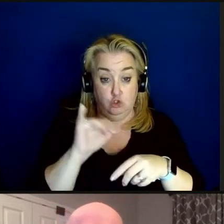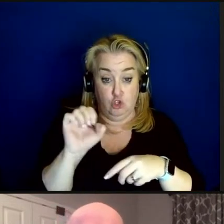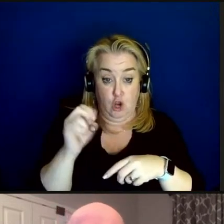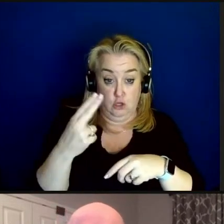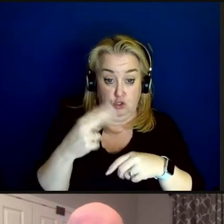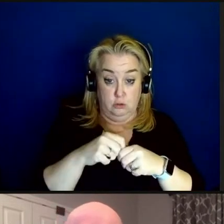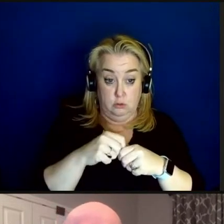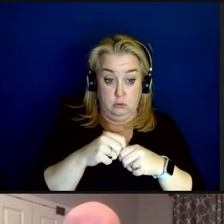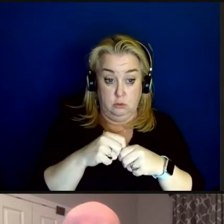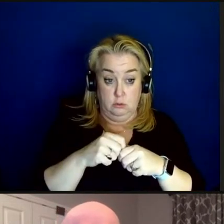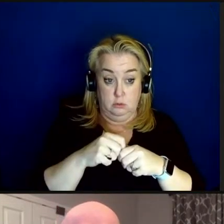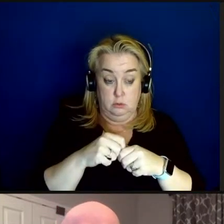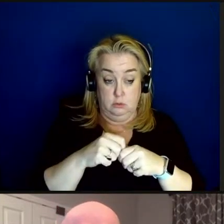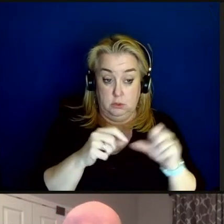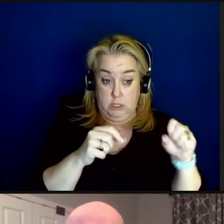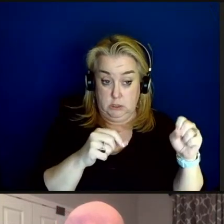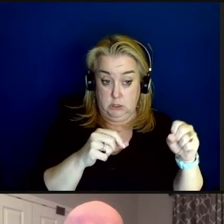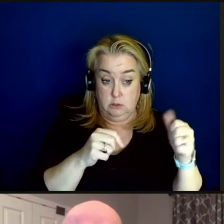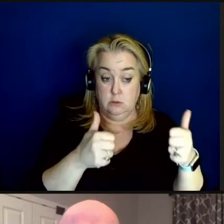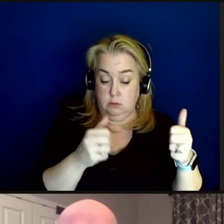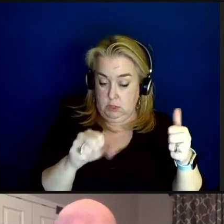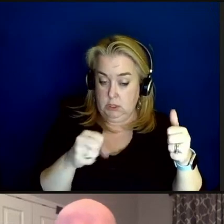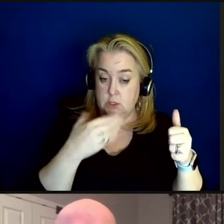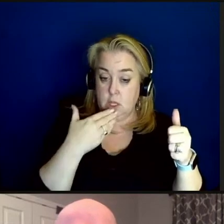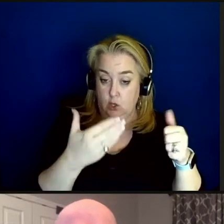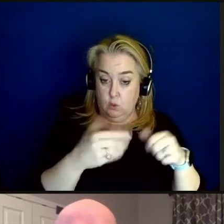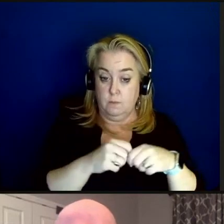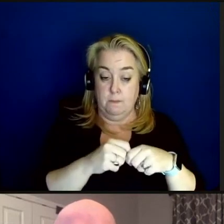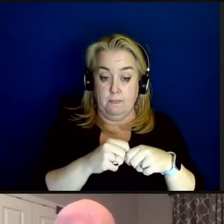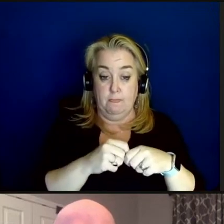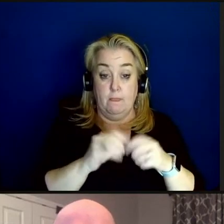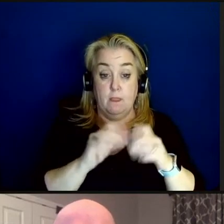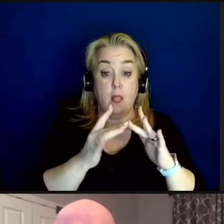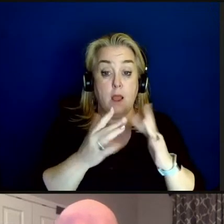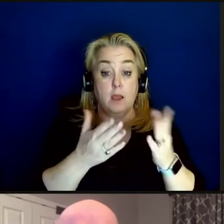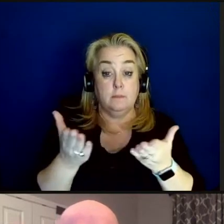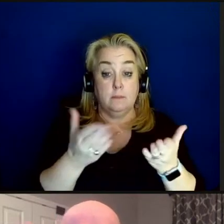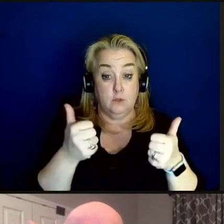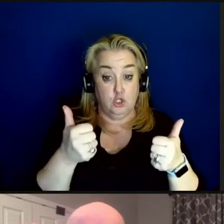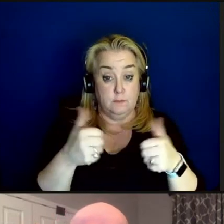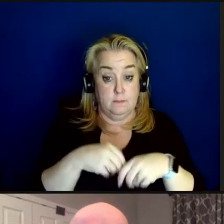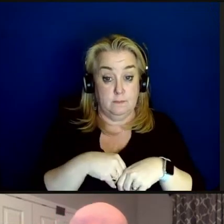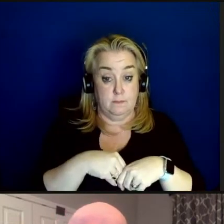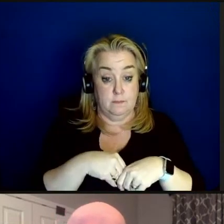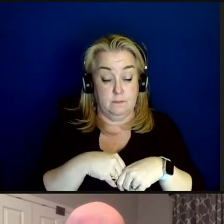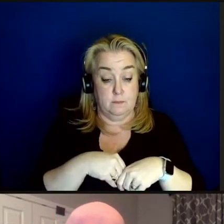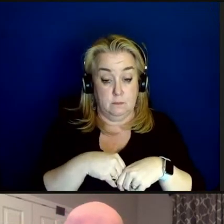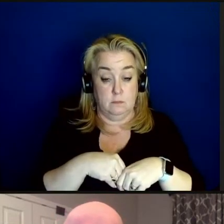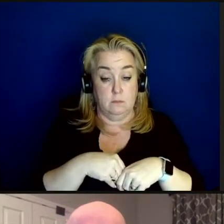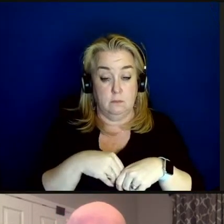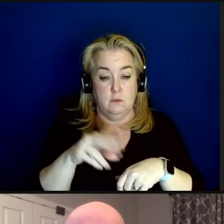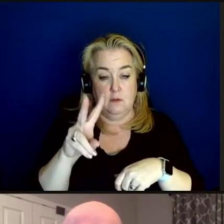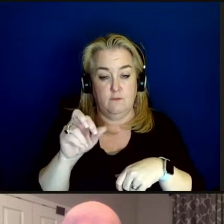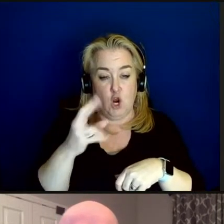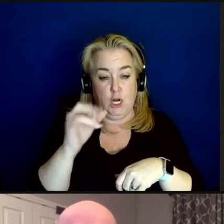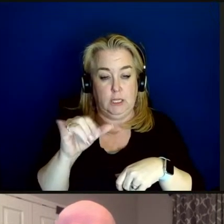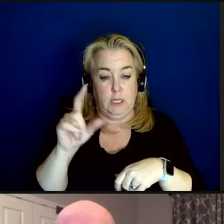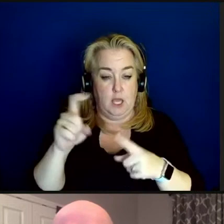NEXT STEPS. IT DOES SOUND GIGLI WITH THE I CAN COST YOU LIKE